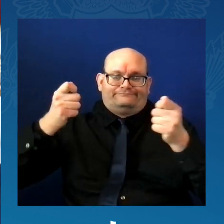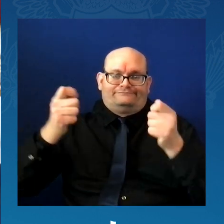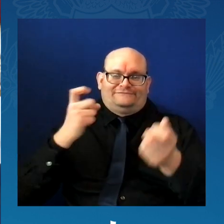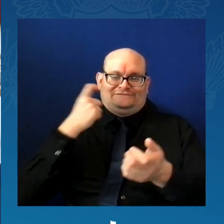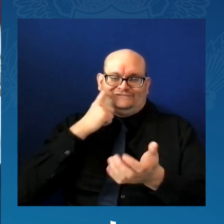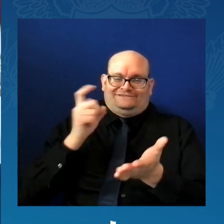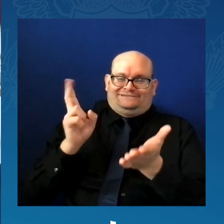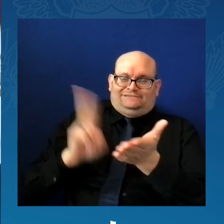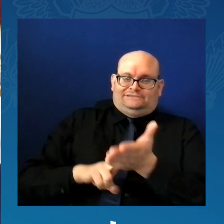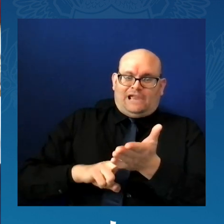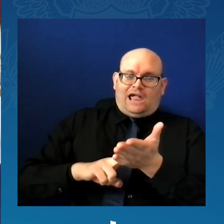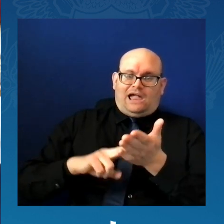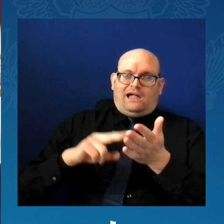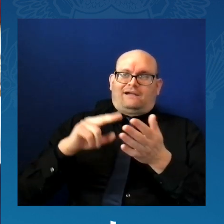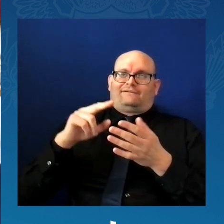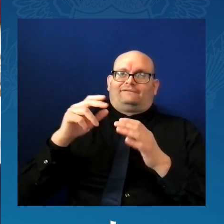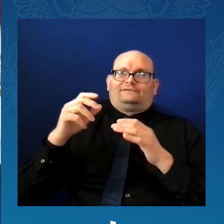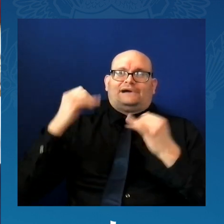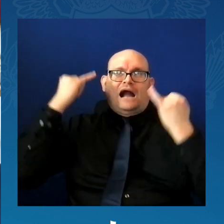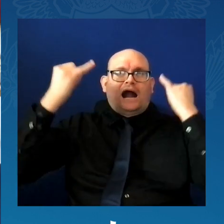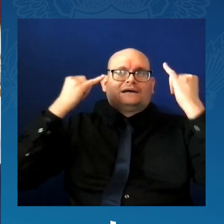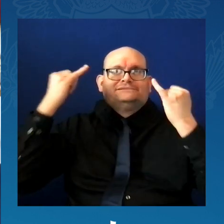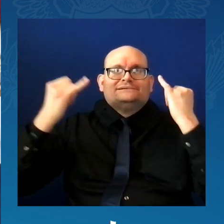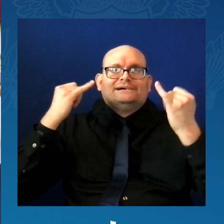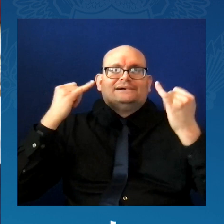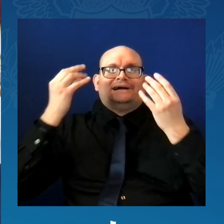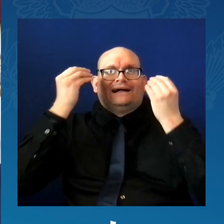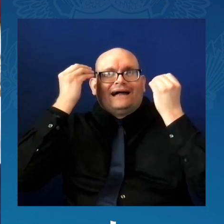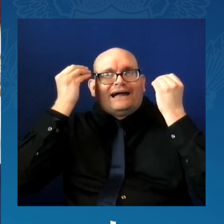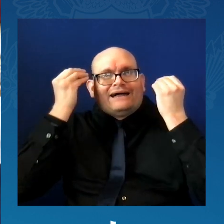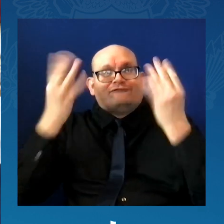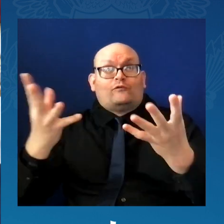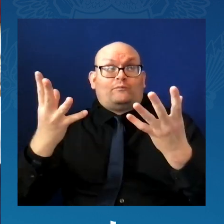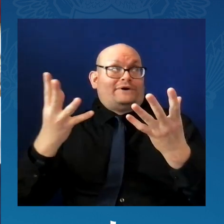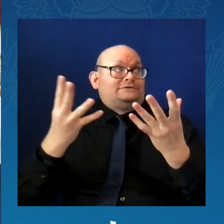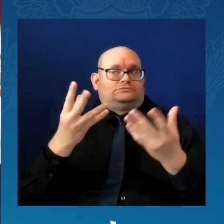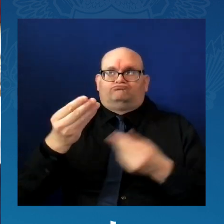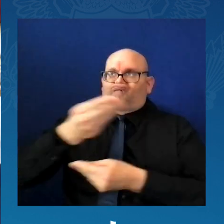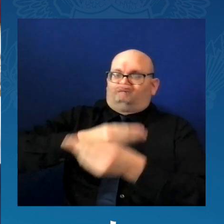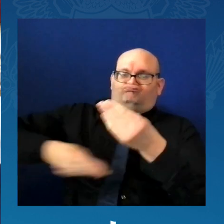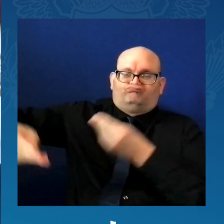and was on information flow in two manners. First, in terms of ideas,